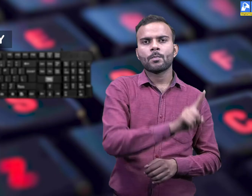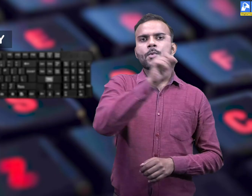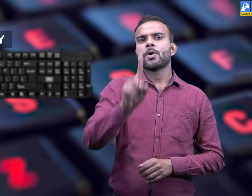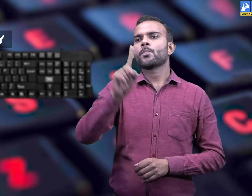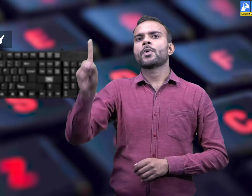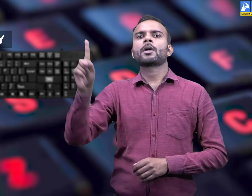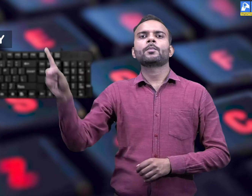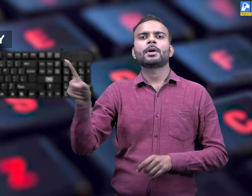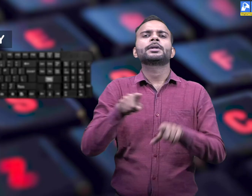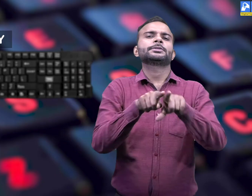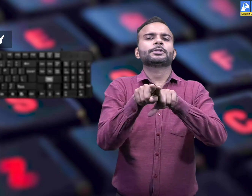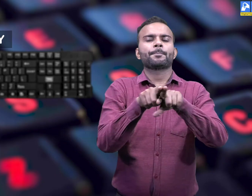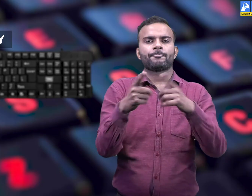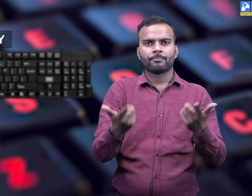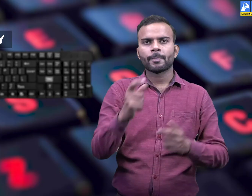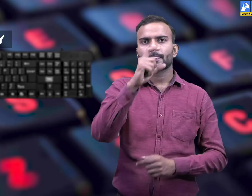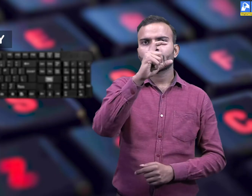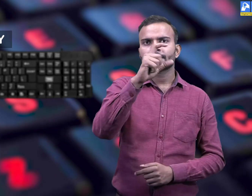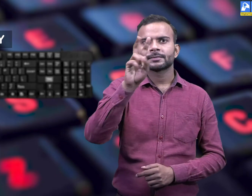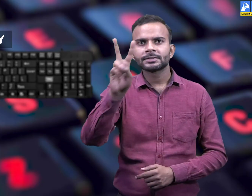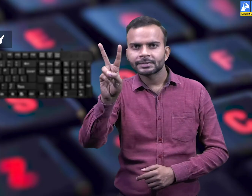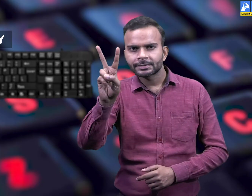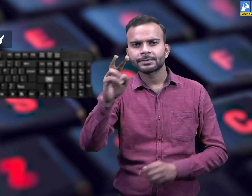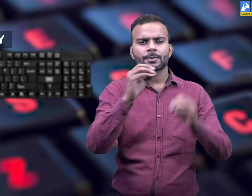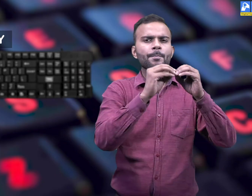This key helps the cursor to jump five spaces forward.